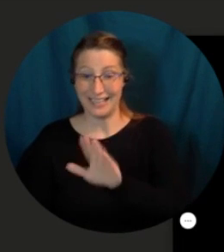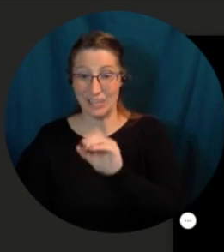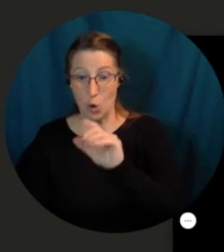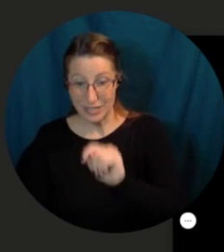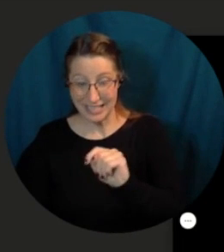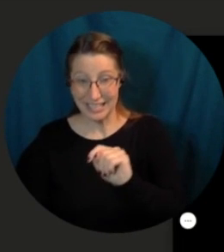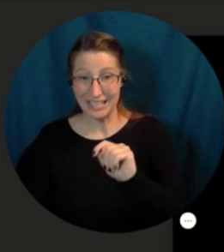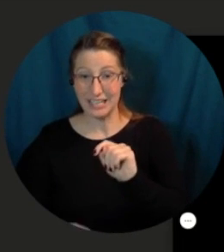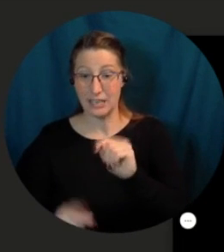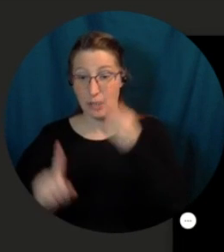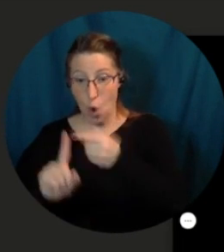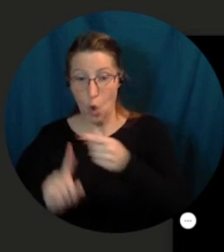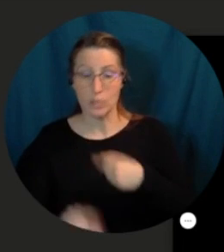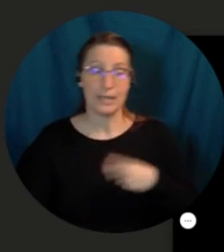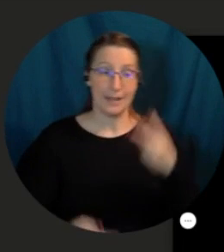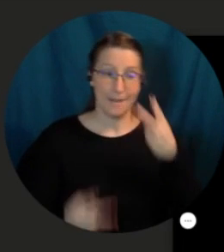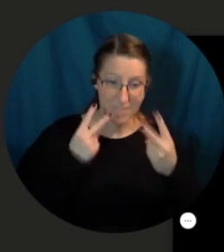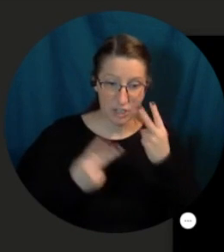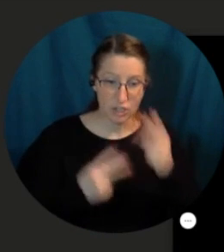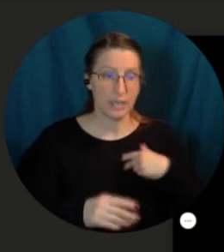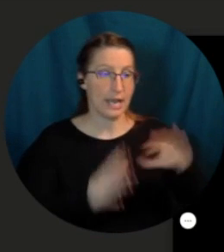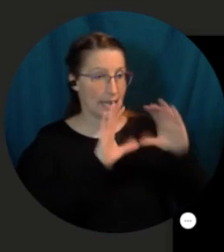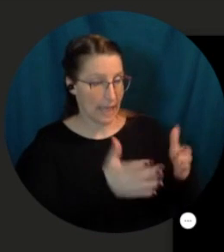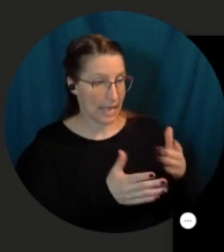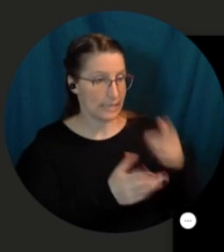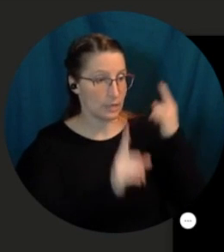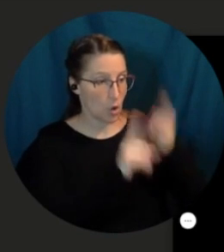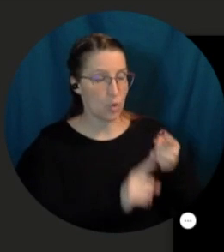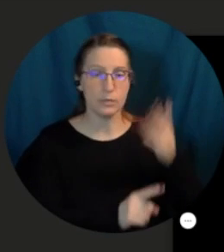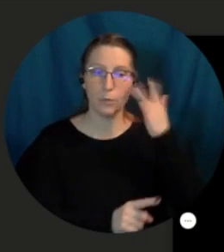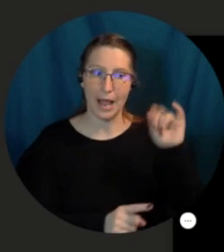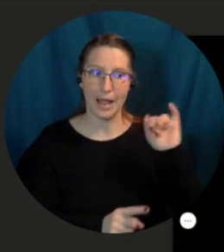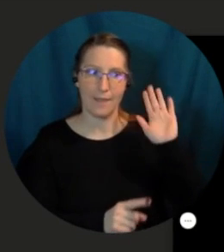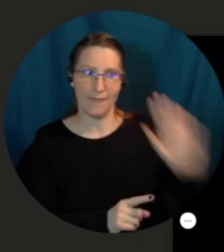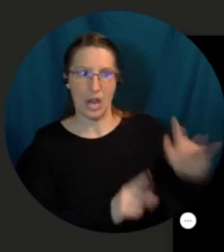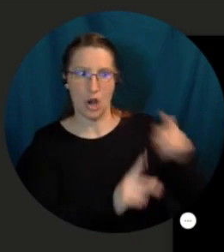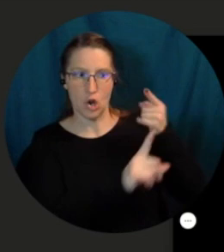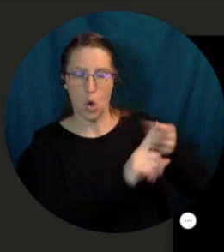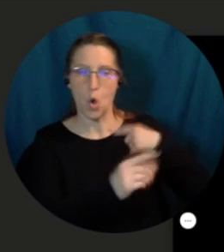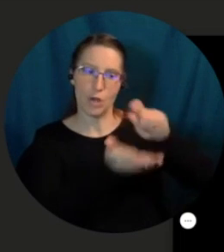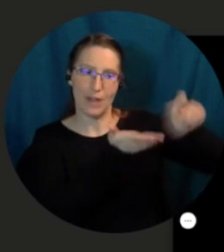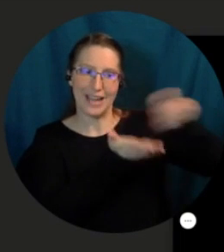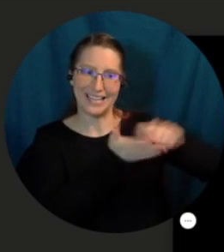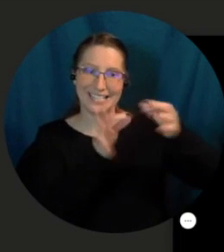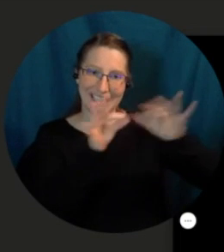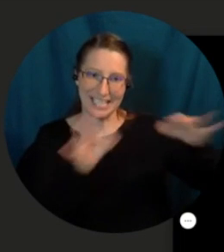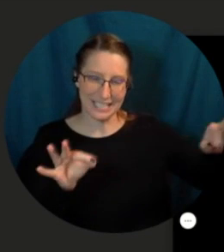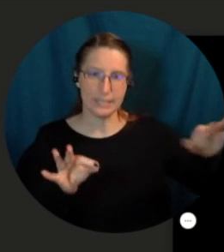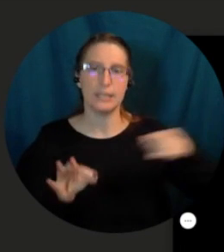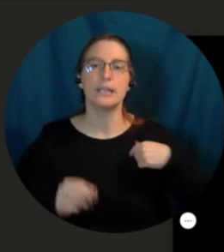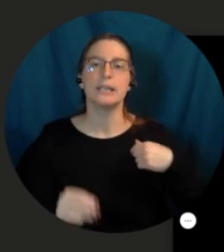and the classroom because we're learning to write sentences. So then he gets the noun, the verb, and then